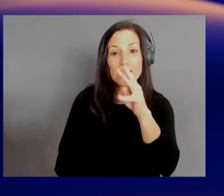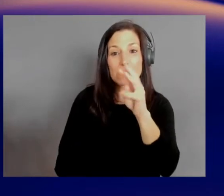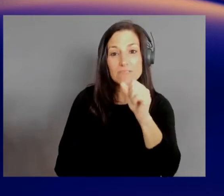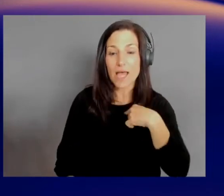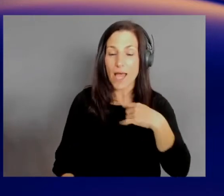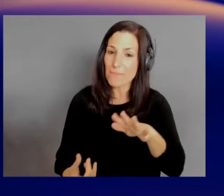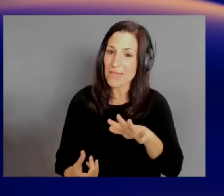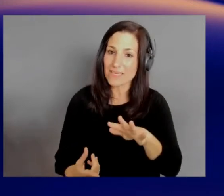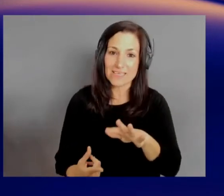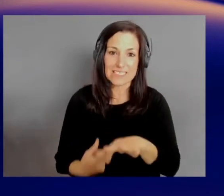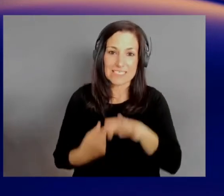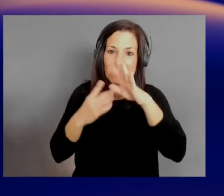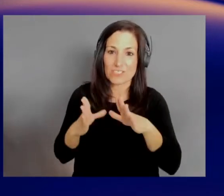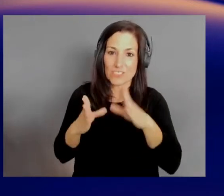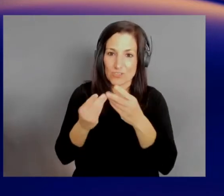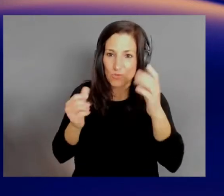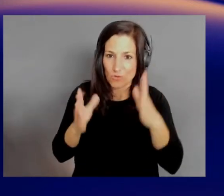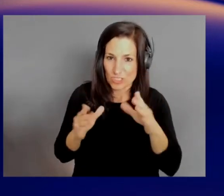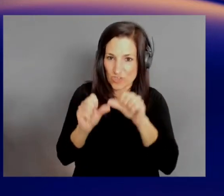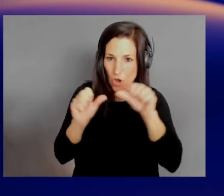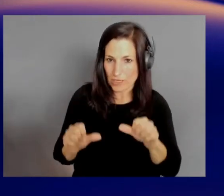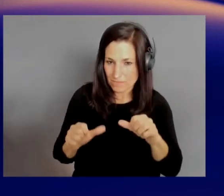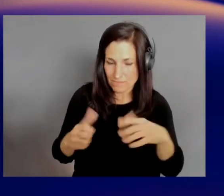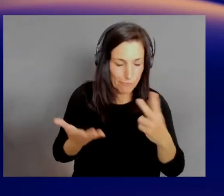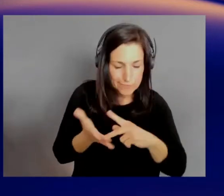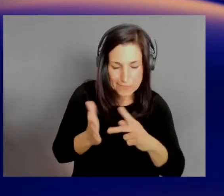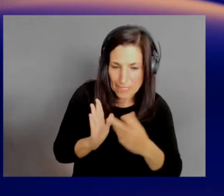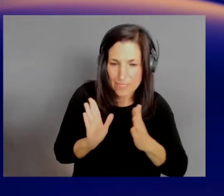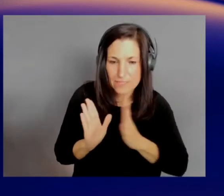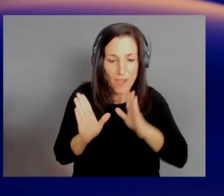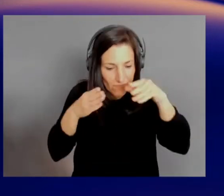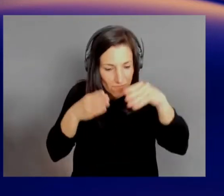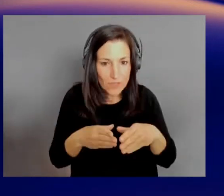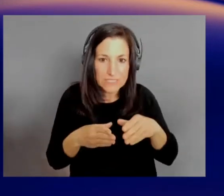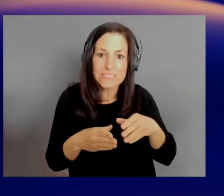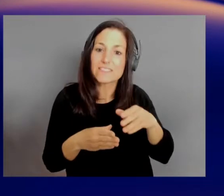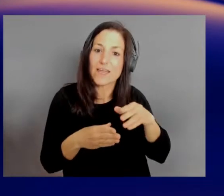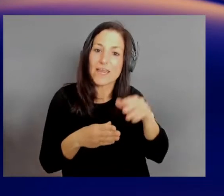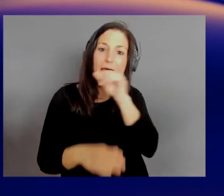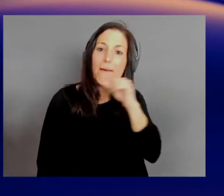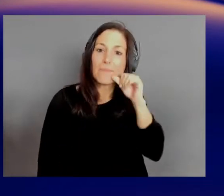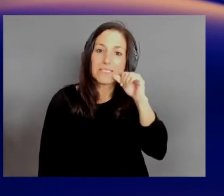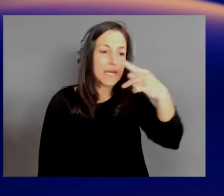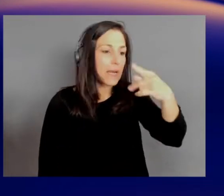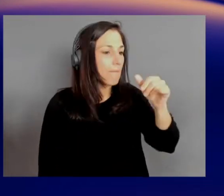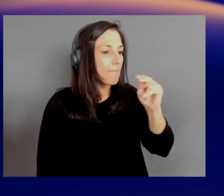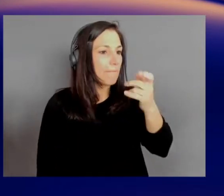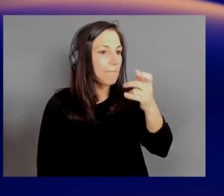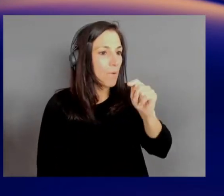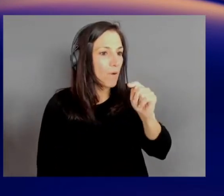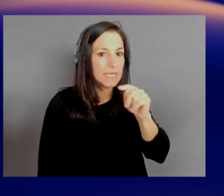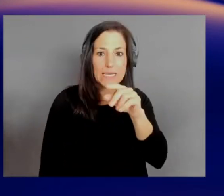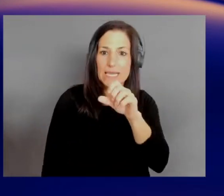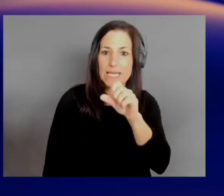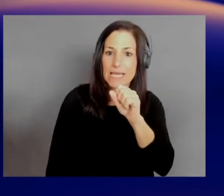Really, all that means is my particular focus is on Amazon Pinpoint, Amazon SES, and I'll also be talking about Chime SDK as well, so.